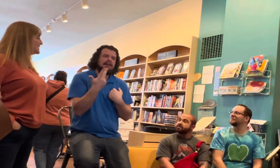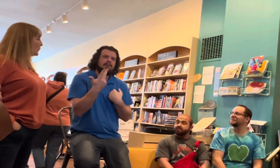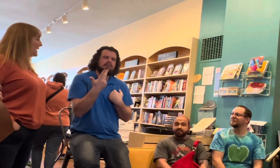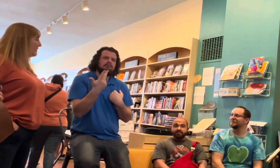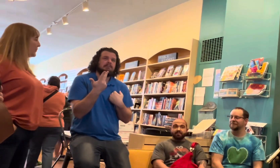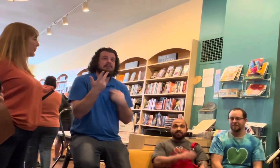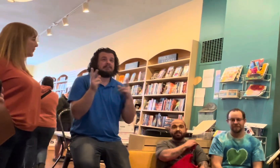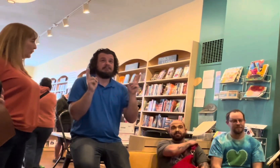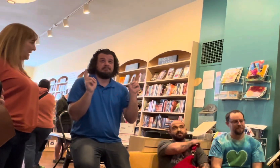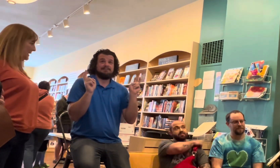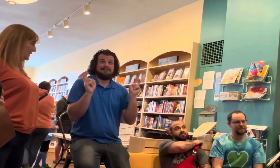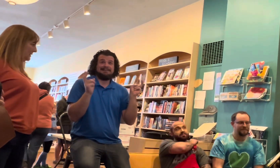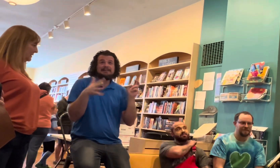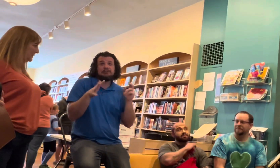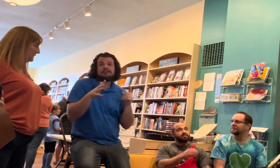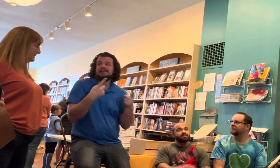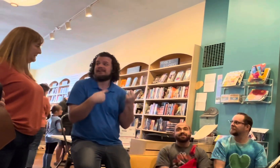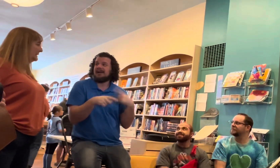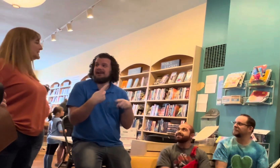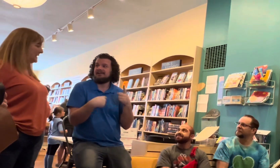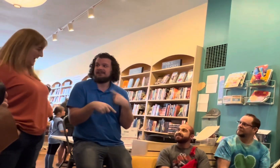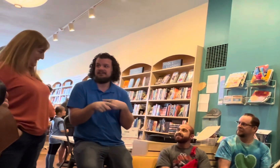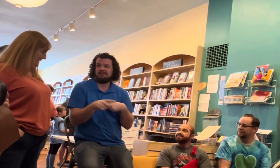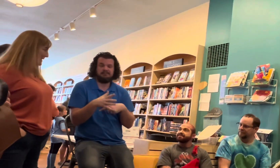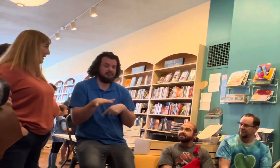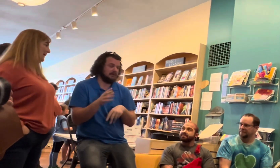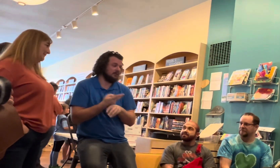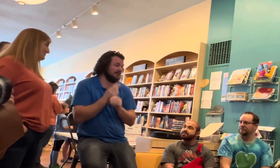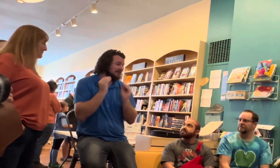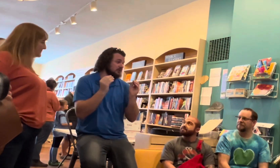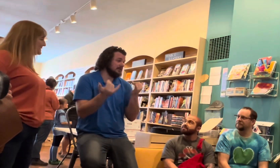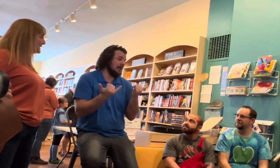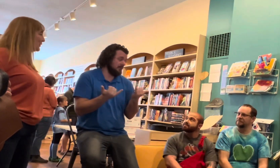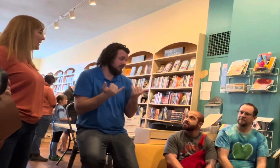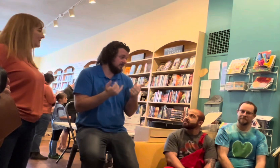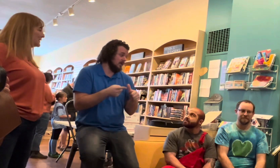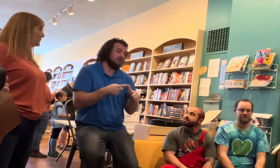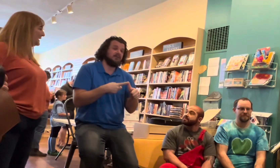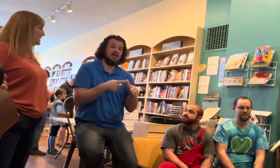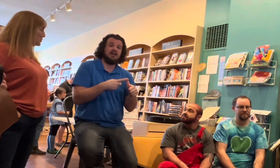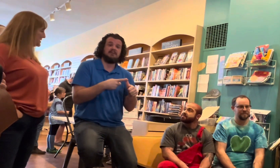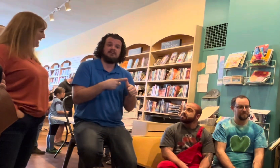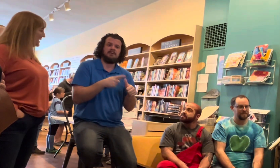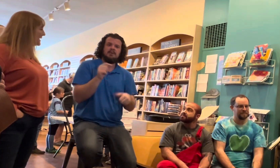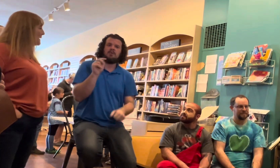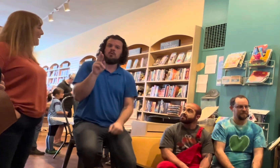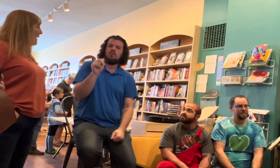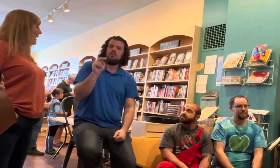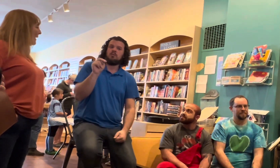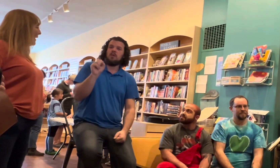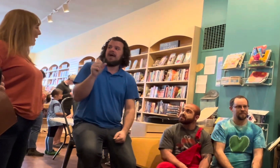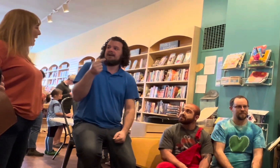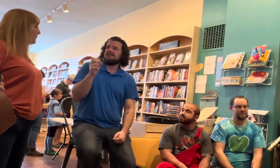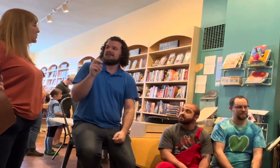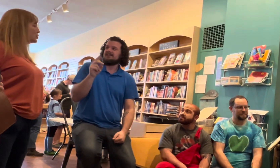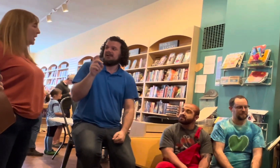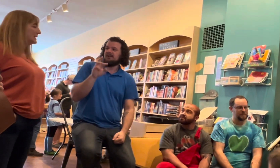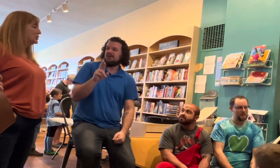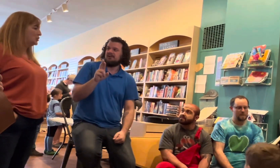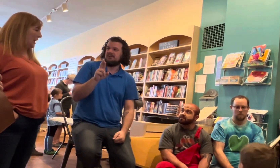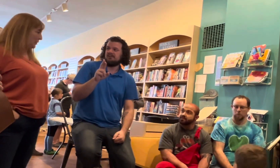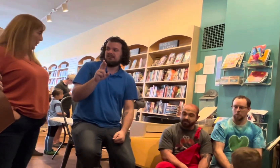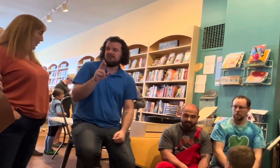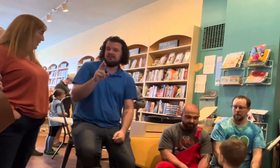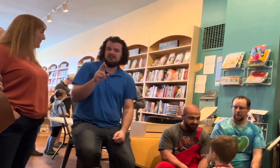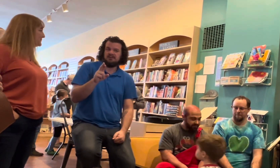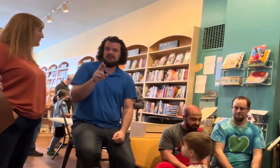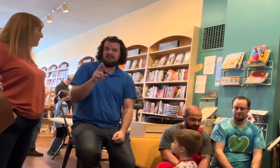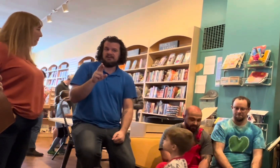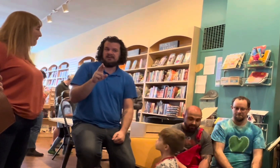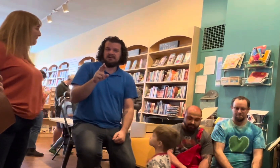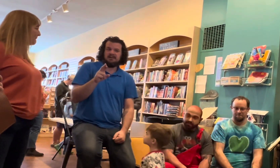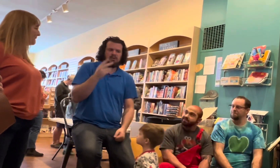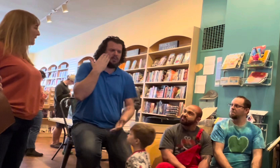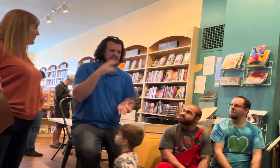so we have three signs. They're a little bit interesting. Transgender: